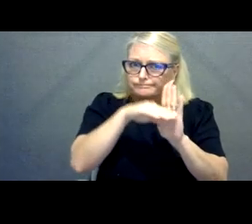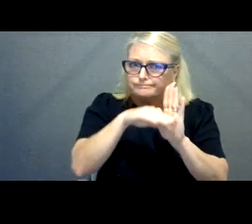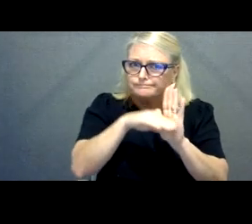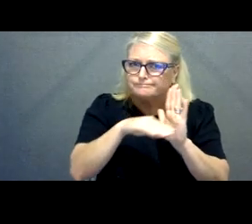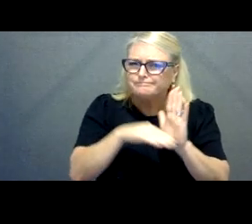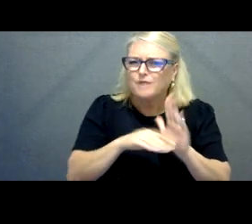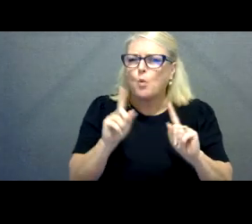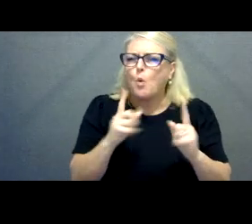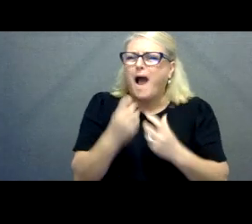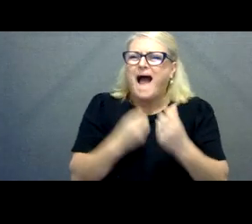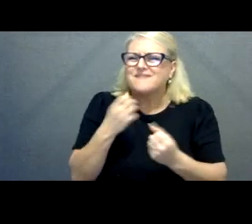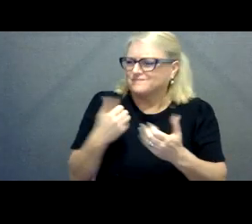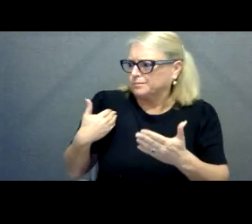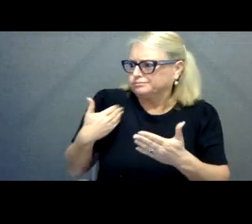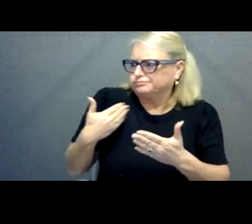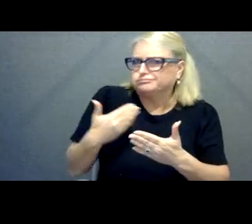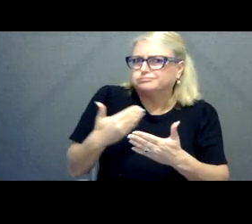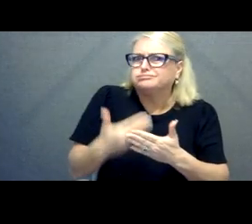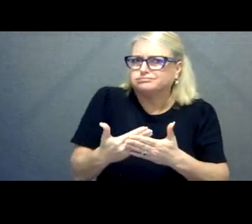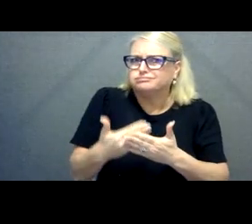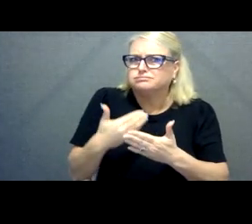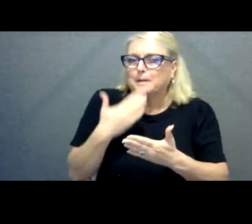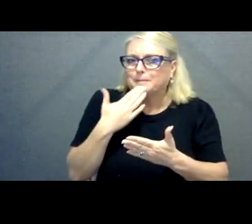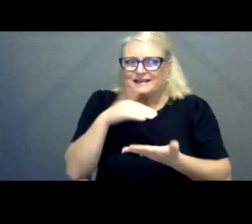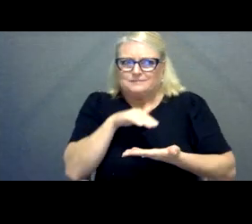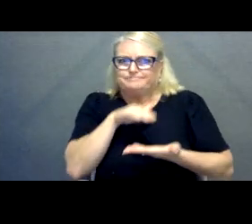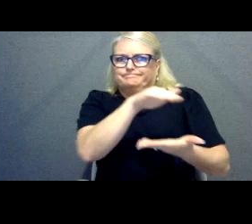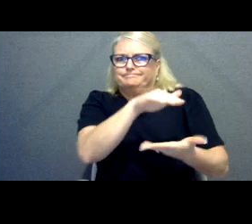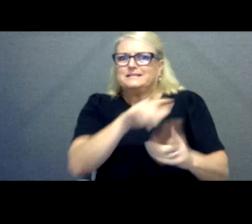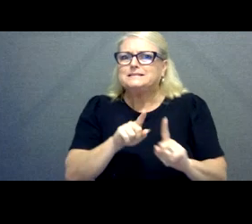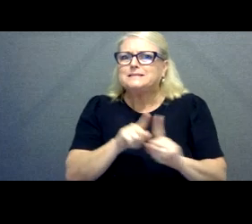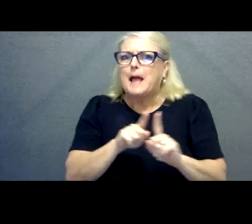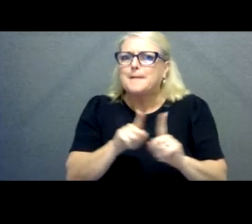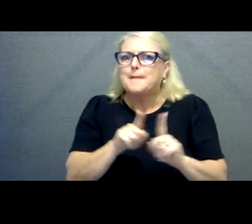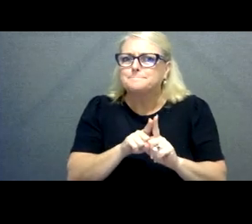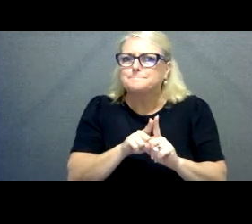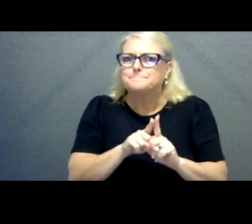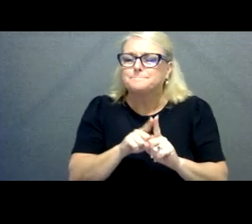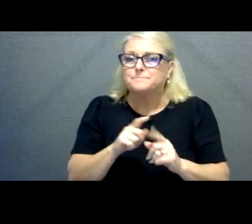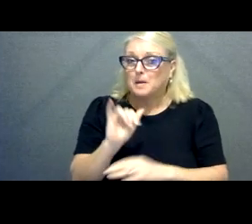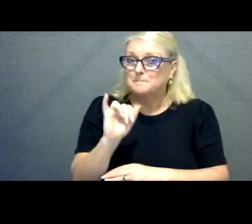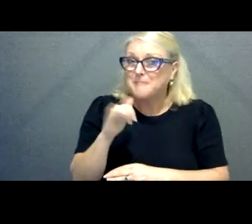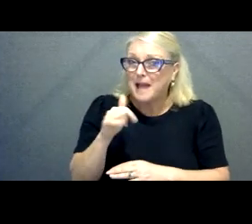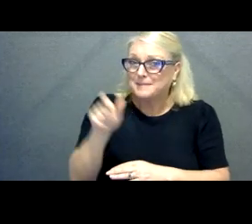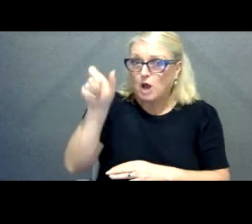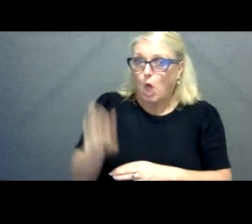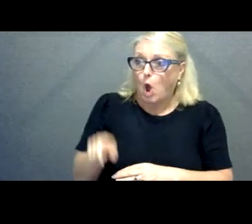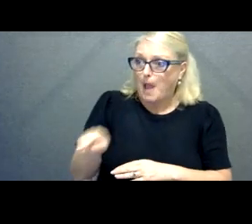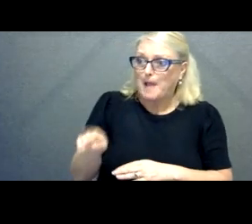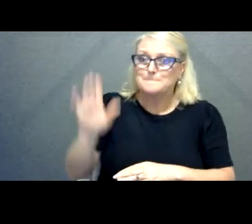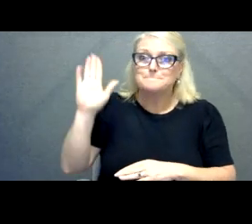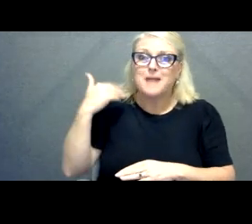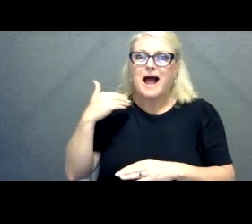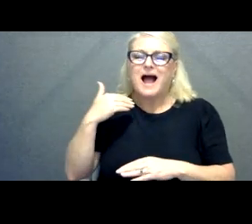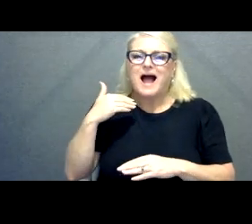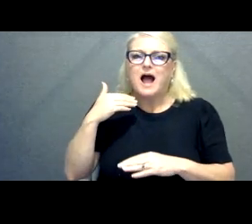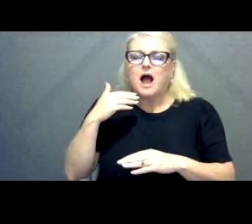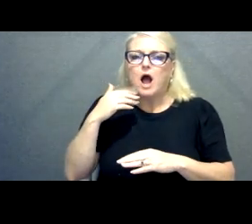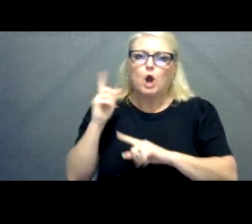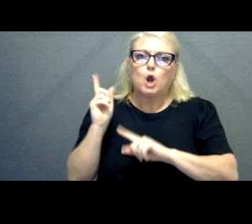be attached um if there's if if the clients try to go to a Relationships Australia Centre to get um